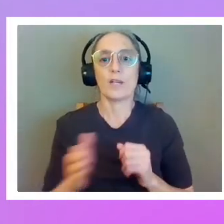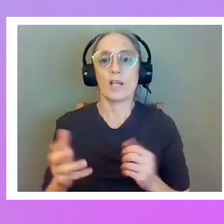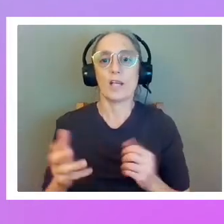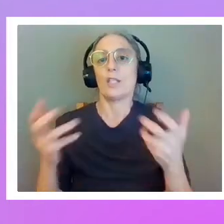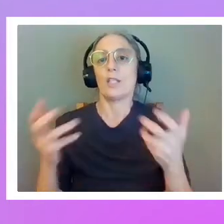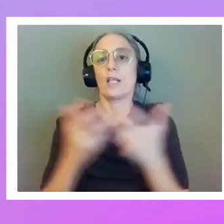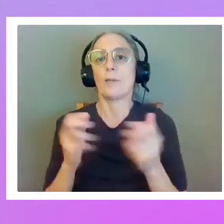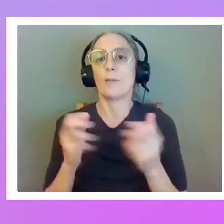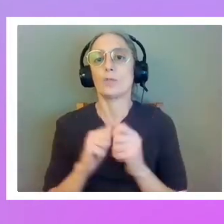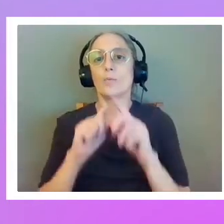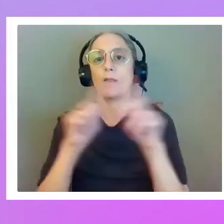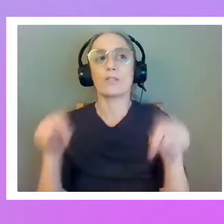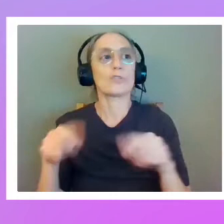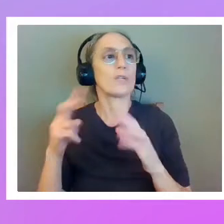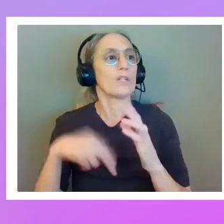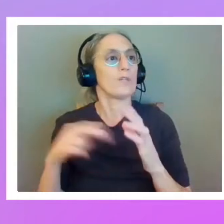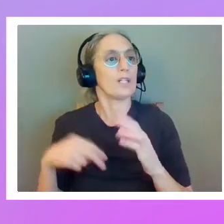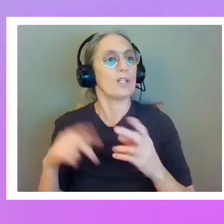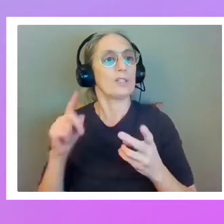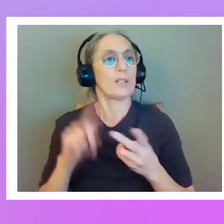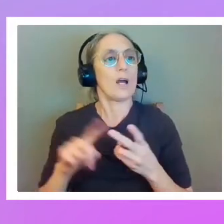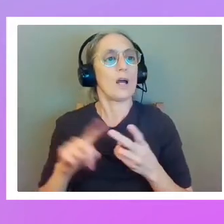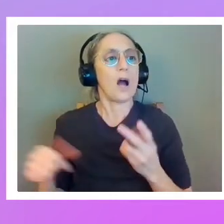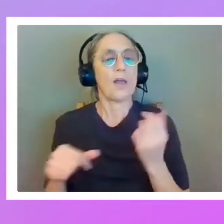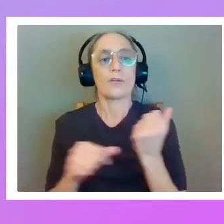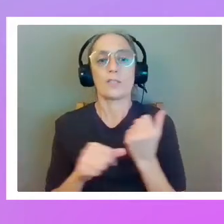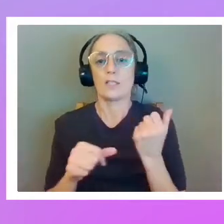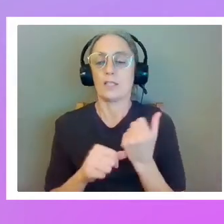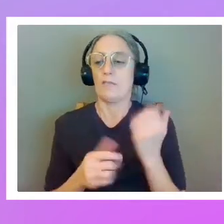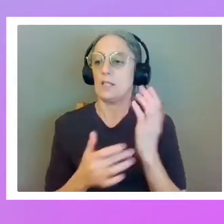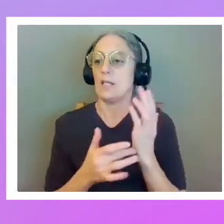and other assistive technology mimic keyboard functionality.